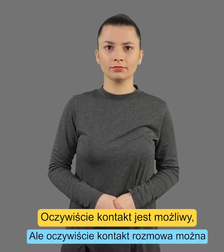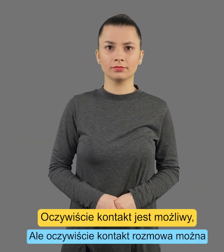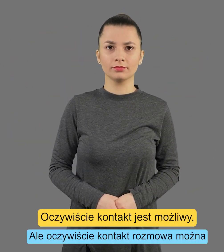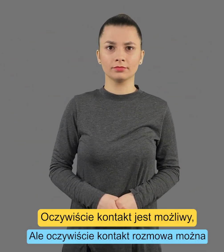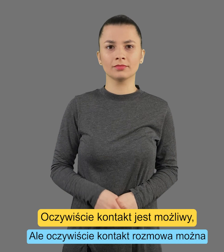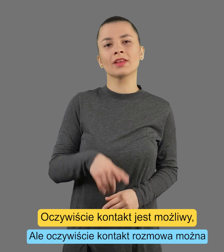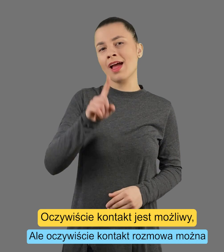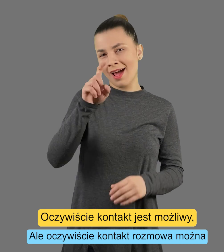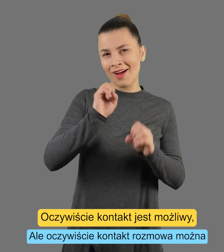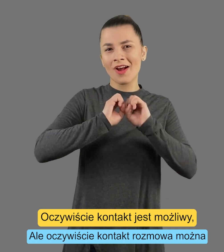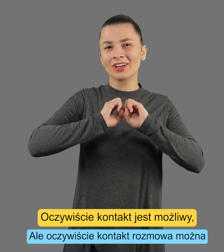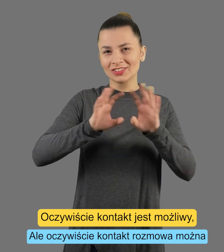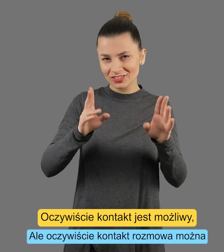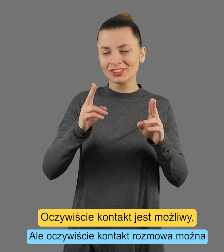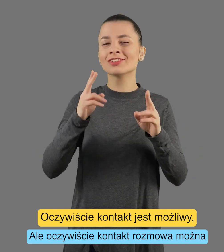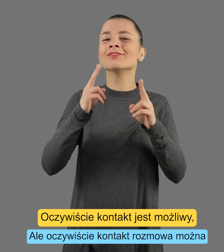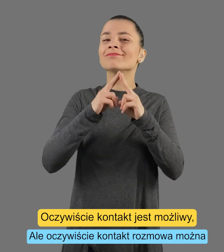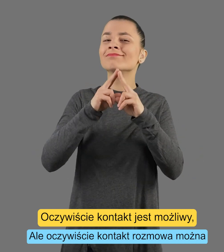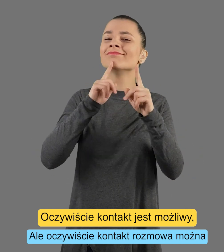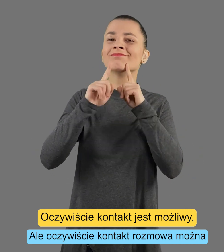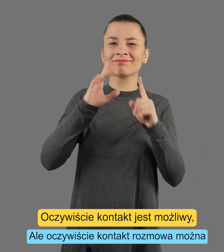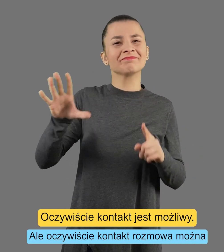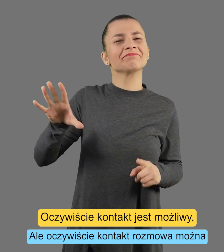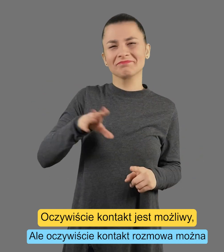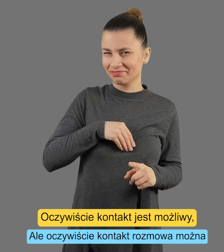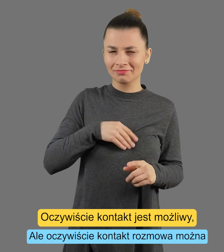Of course contact is possible,